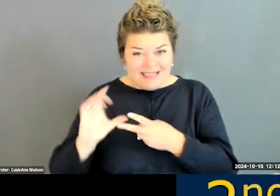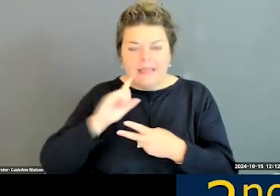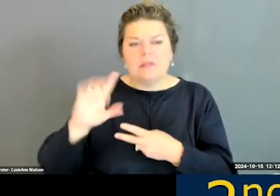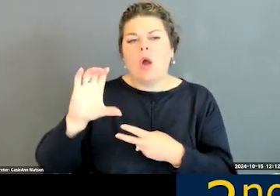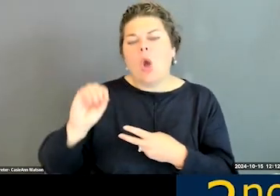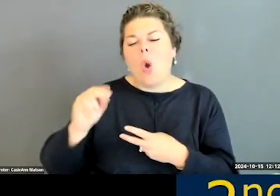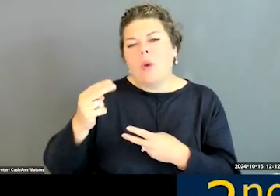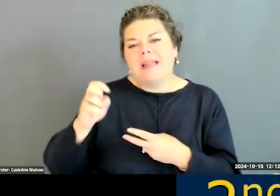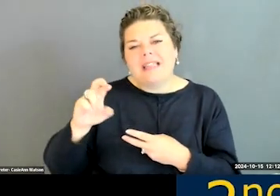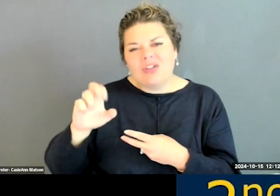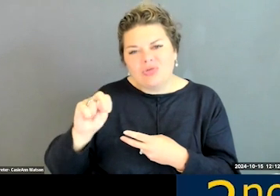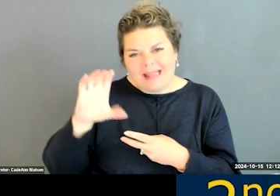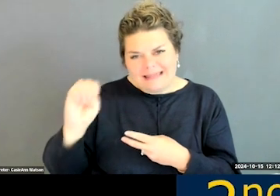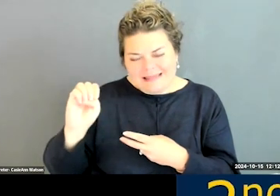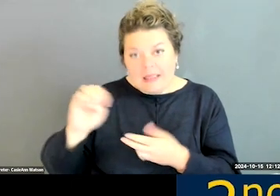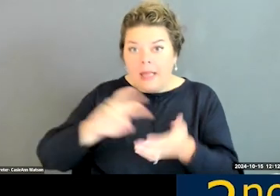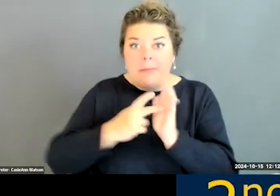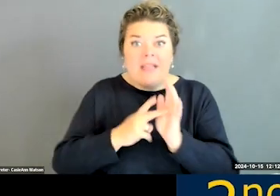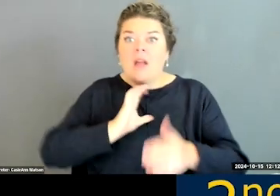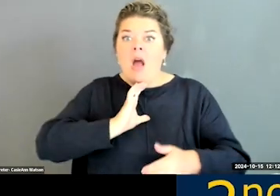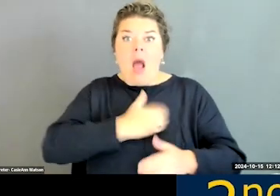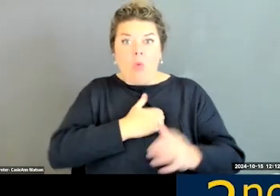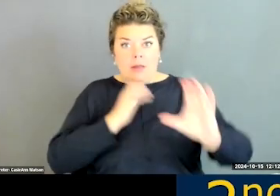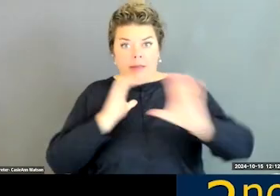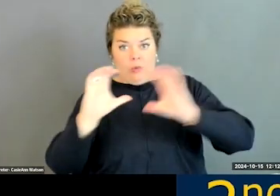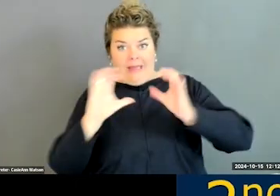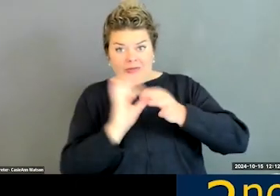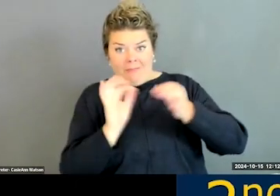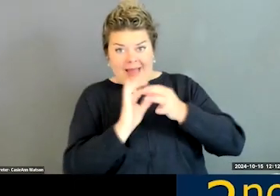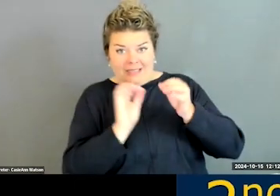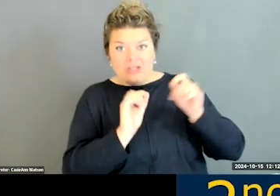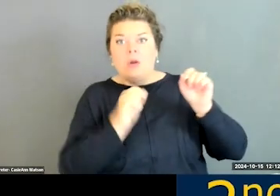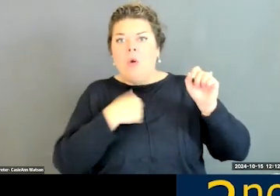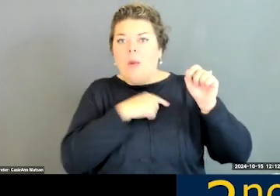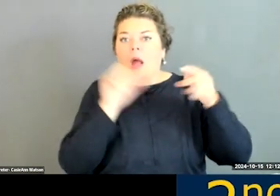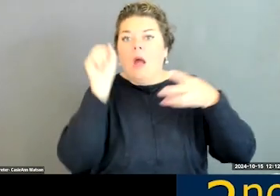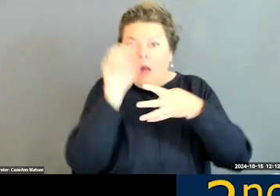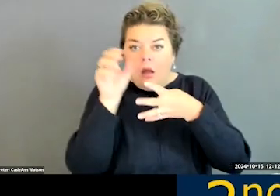where we connect all of the points of our communication message to ensure consistency and logic.